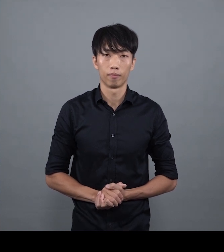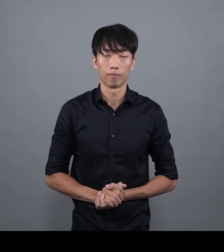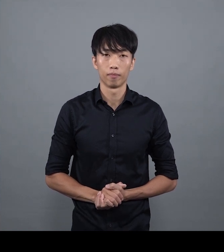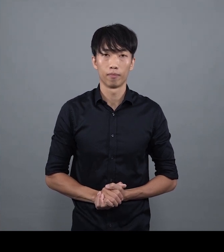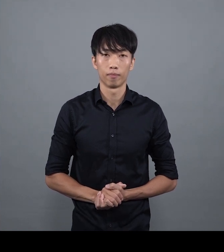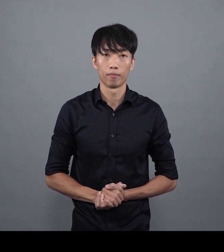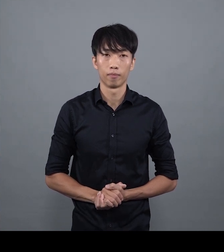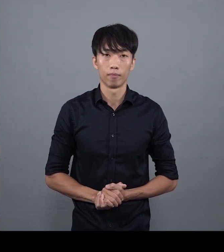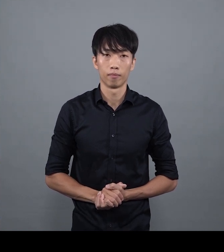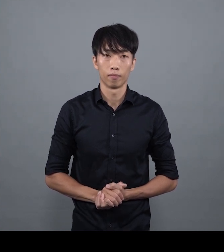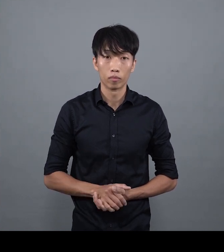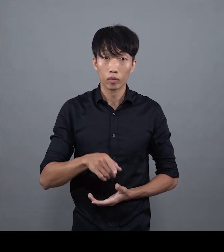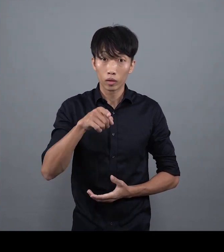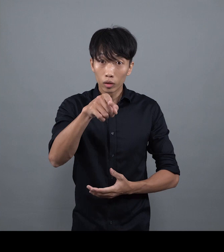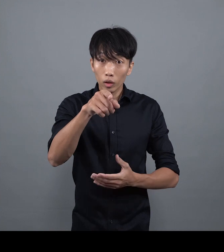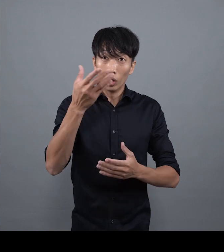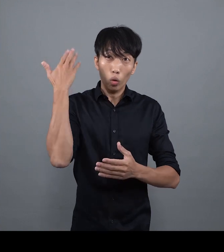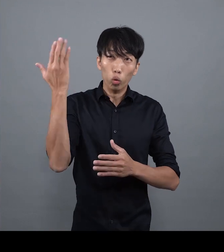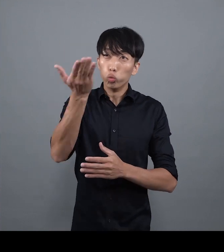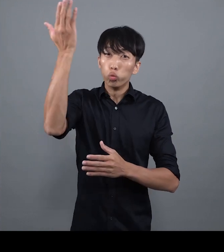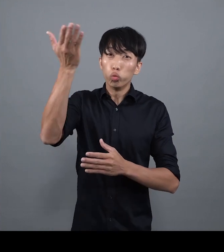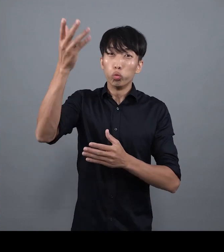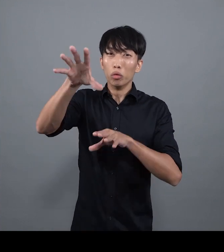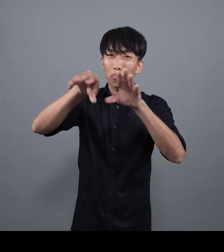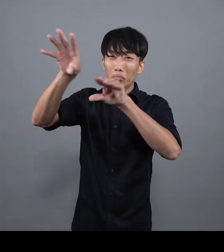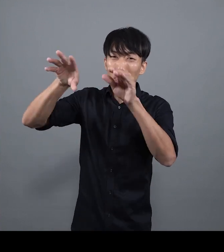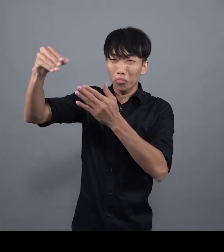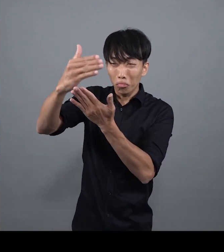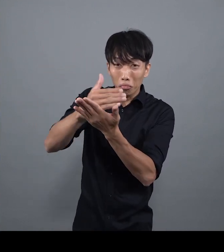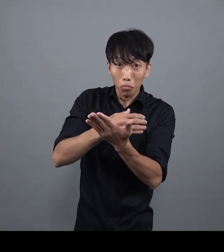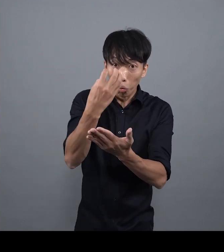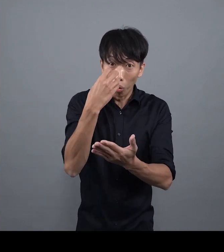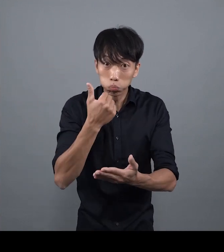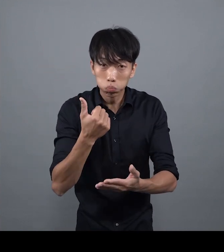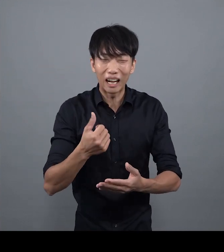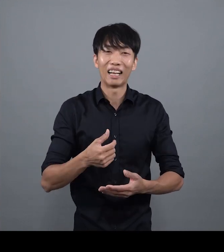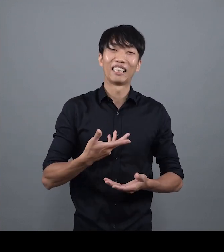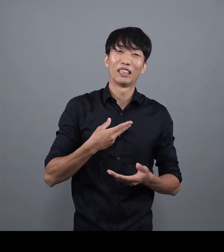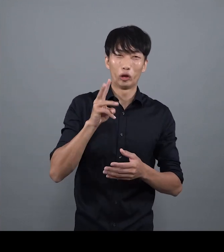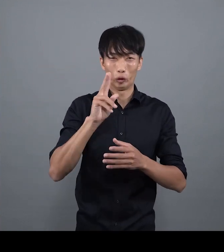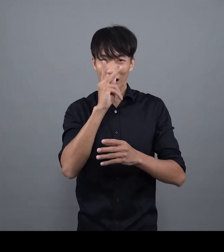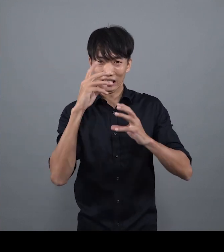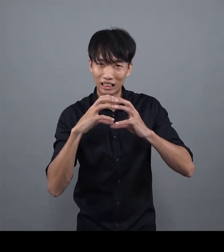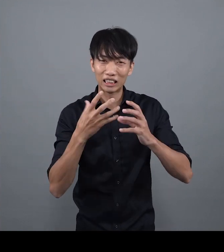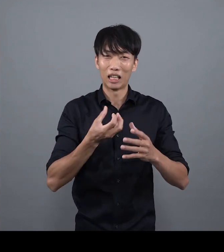[Cantonese] Could you share the checklist of things you’d collect while travelling? I would buy crystal balls and sickness bags